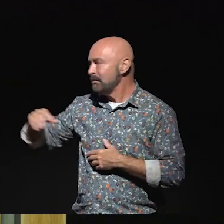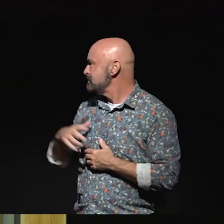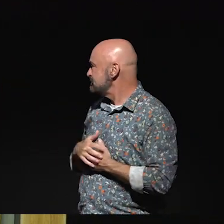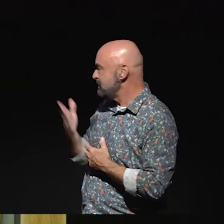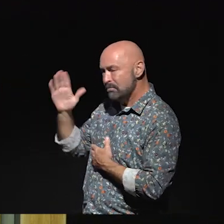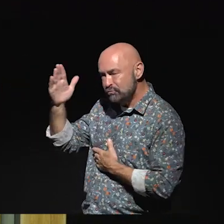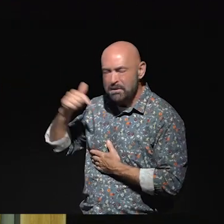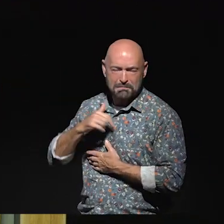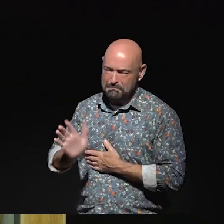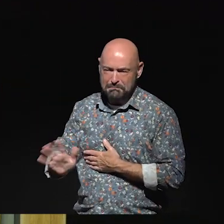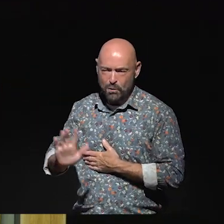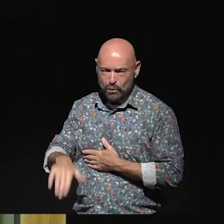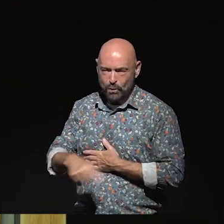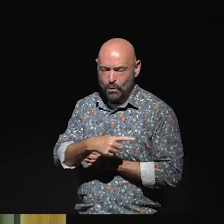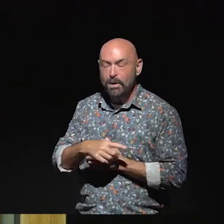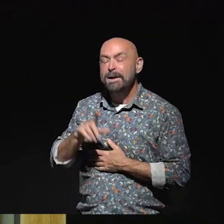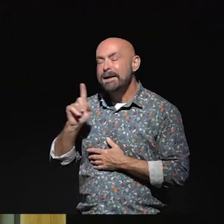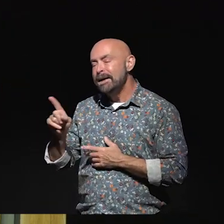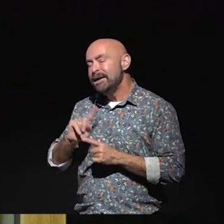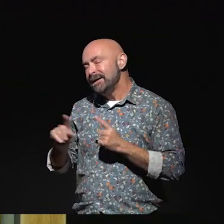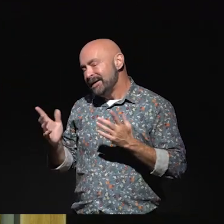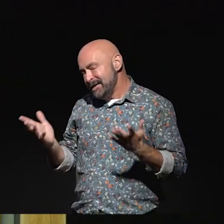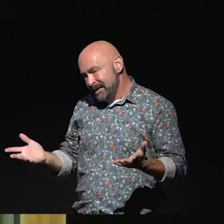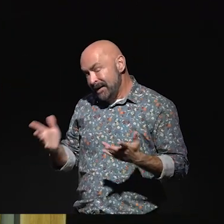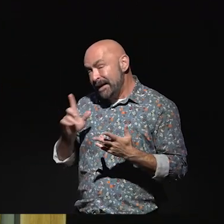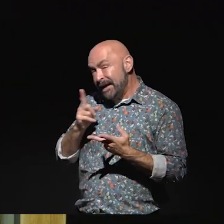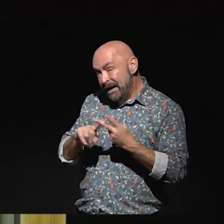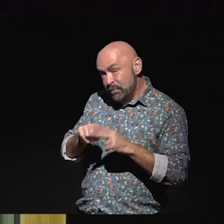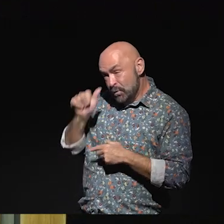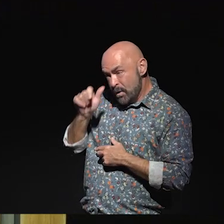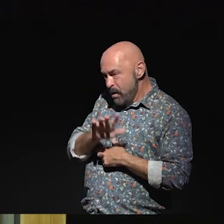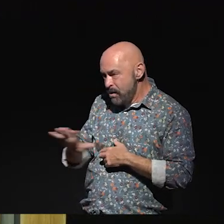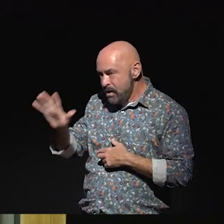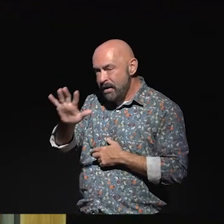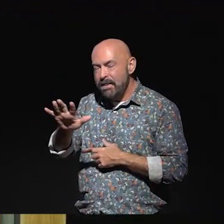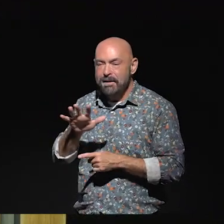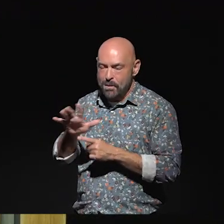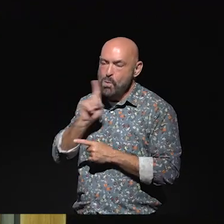He is telling us, if we know how to look, that this is a kept woman,